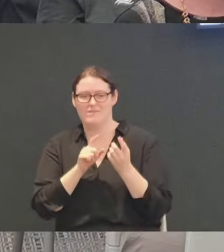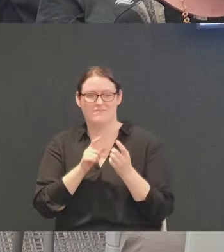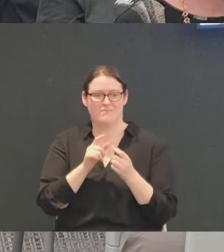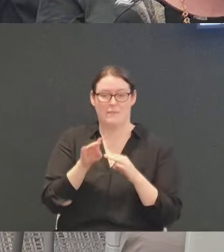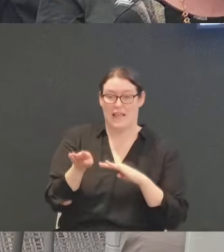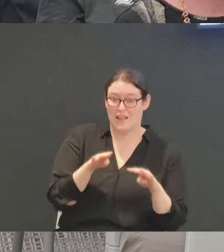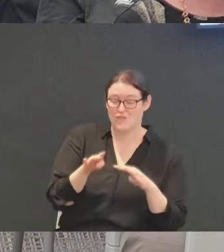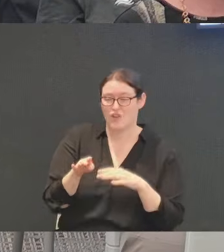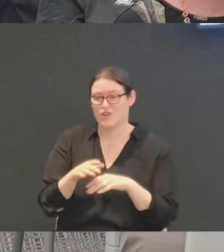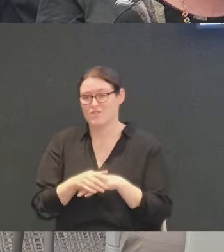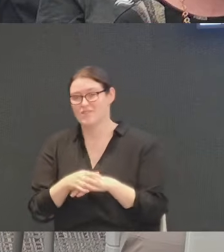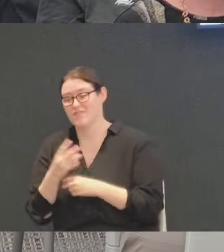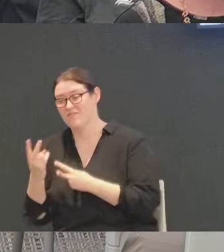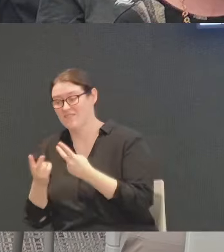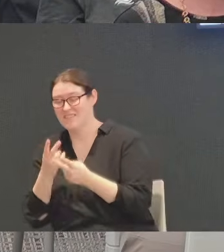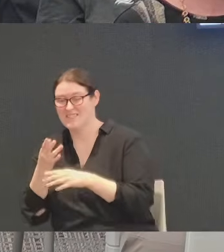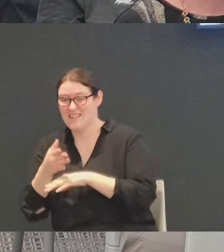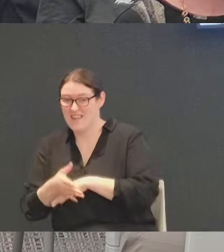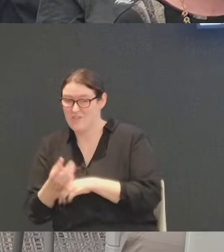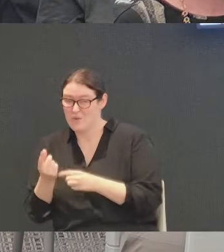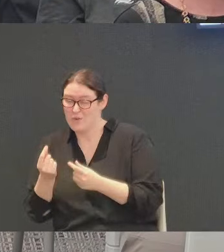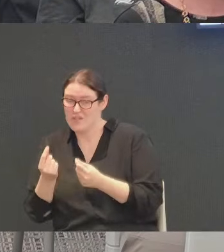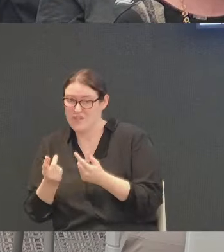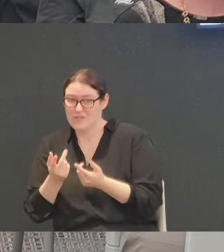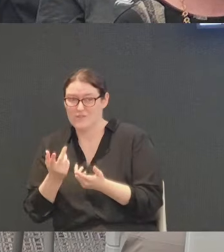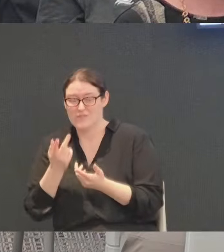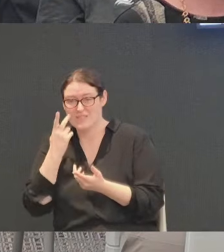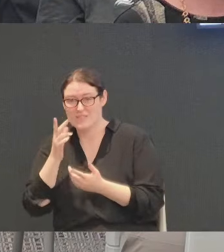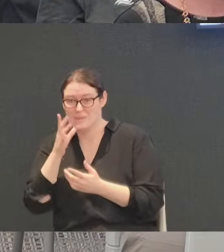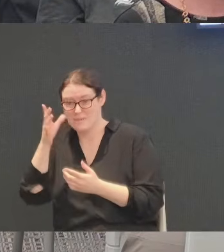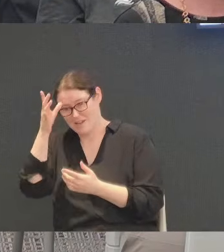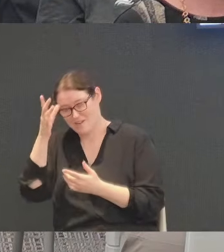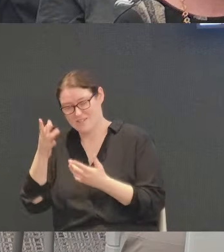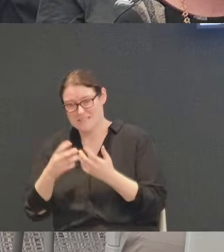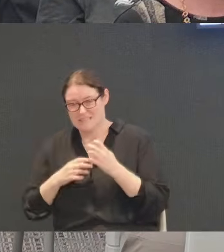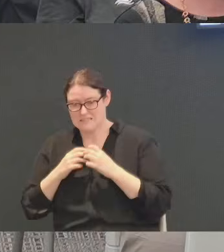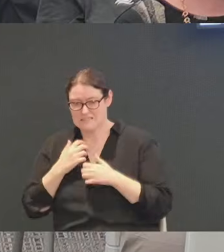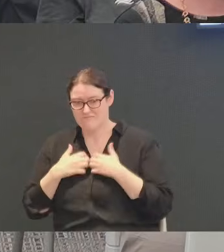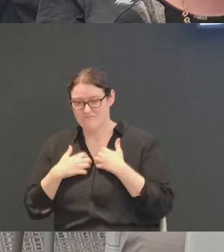needed services in place. We offer a 24-hour crisis phone so that the families never feel